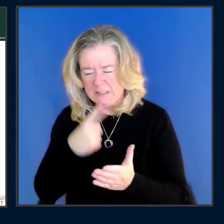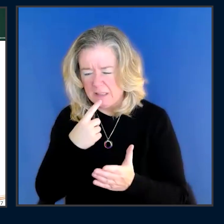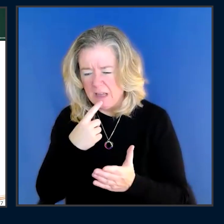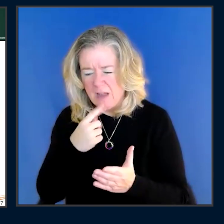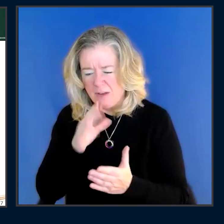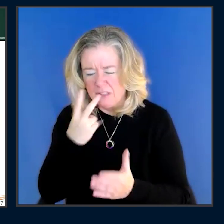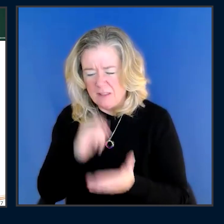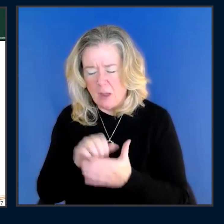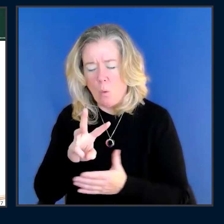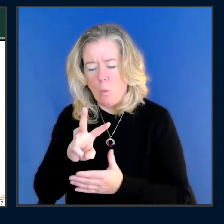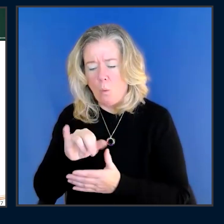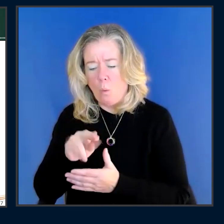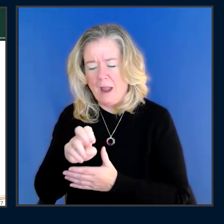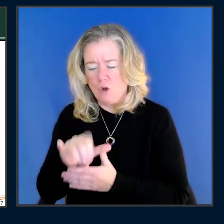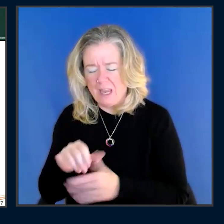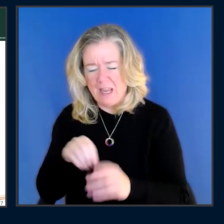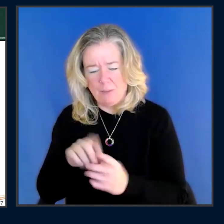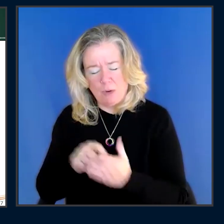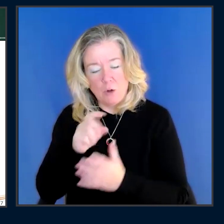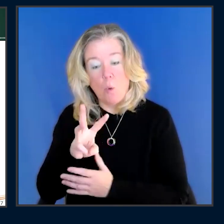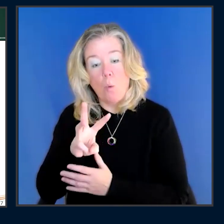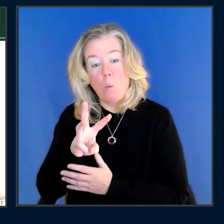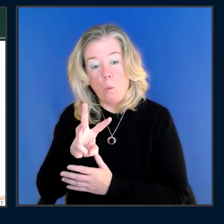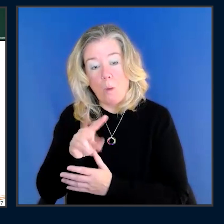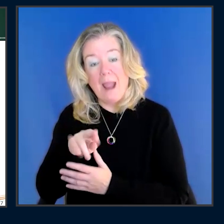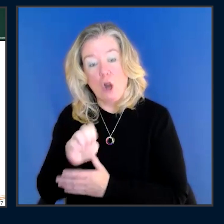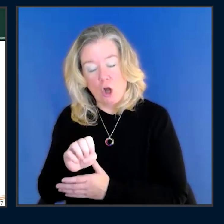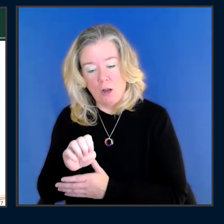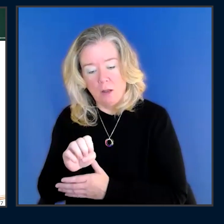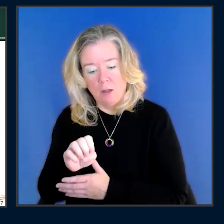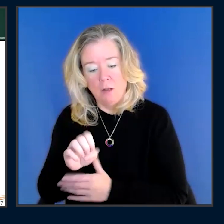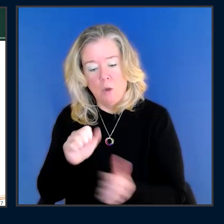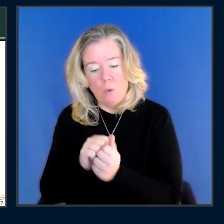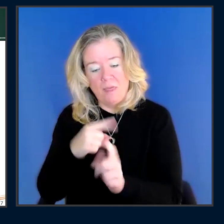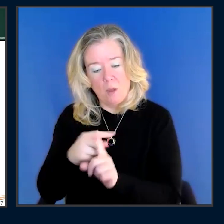I've never seen the word wiry in print. I know wire, and I know what happens when you add Y to it. This is what it looks like